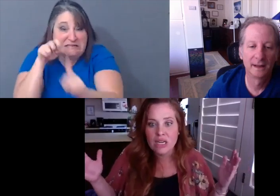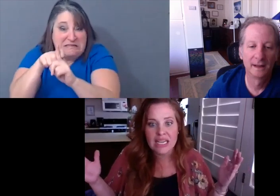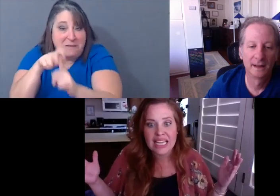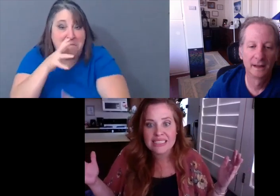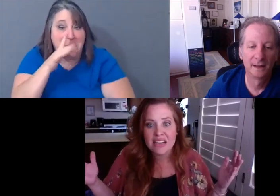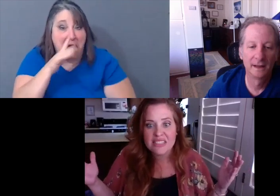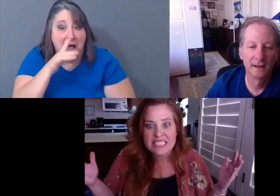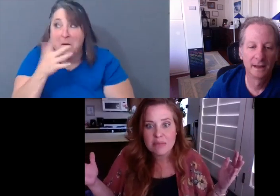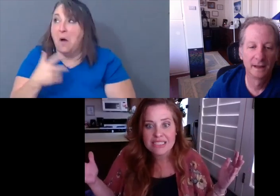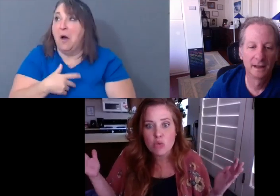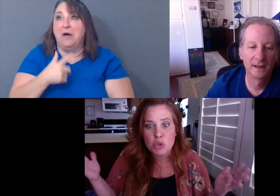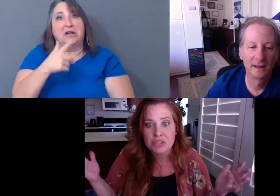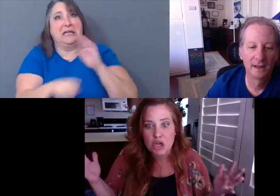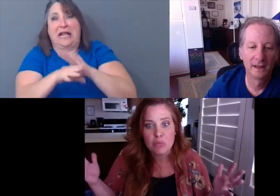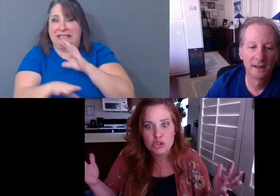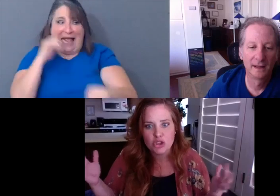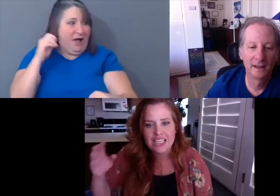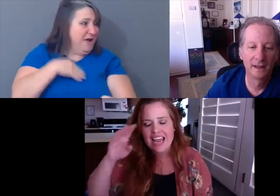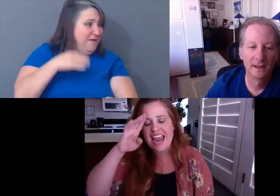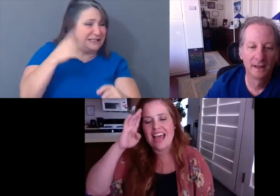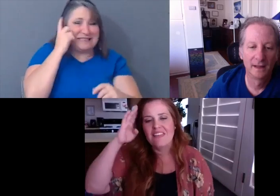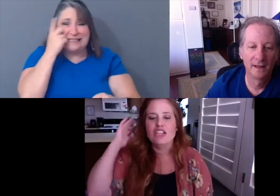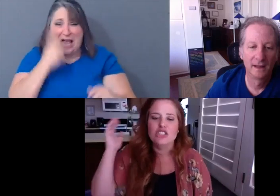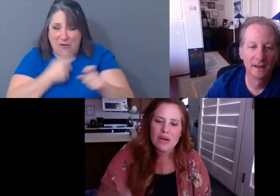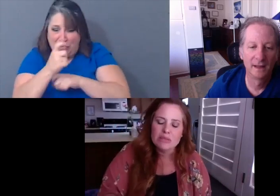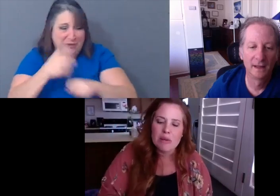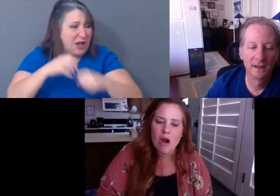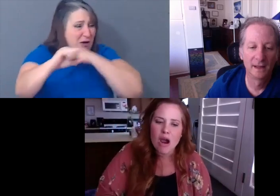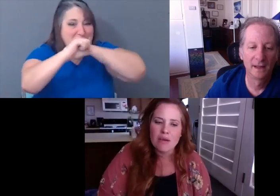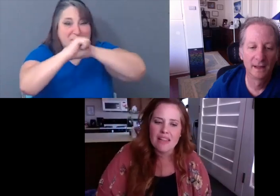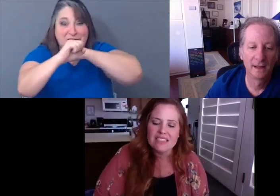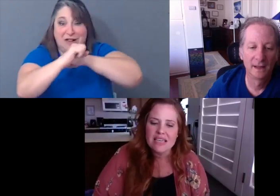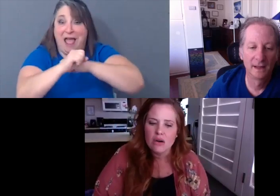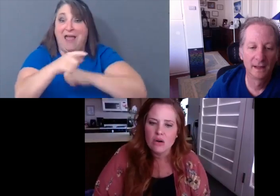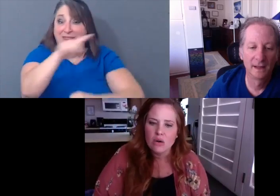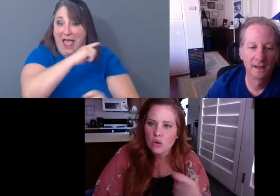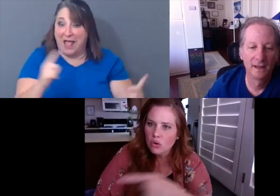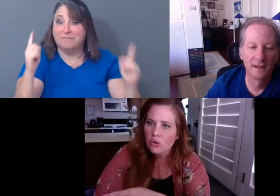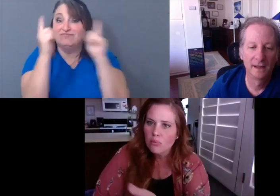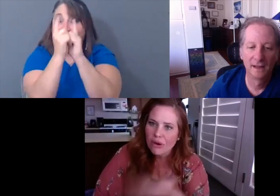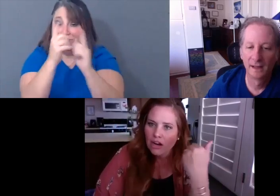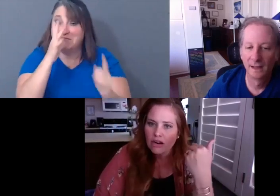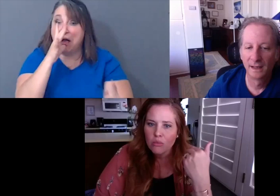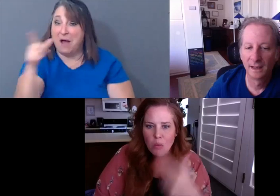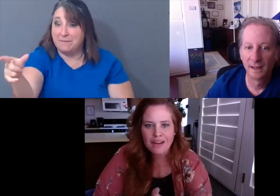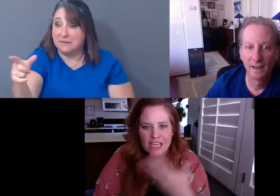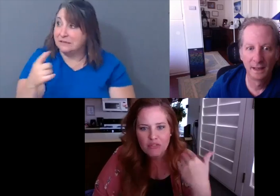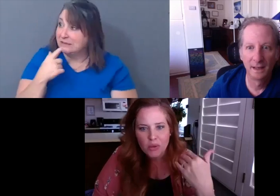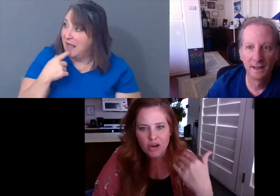We're going to get kicked out of Disney because I ruined the commercial. And they actually went up to my mom and they said, bring her, we want to interview her.